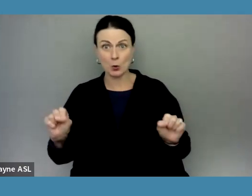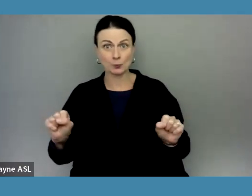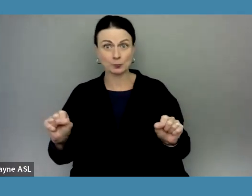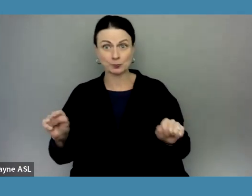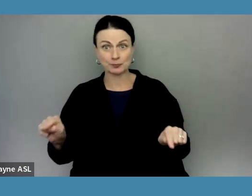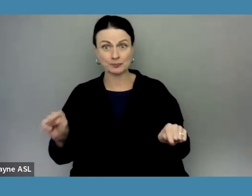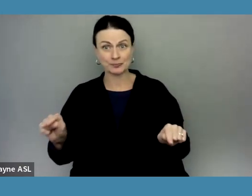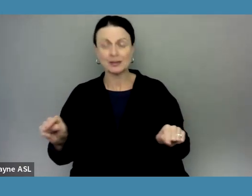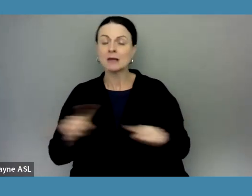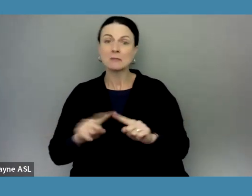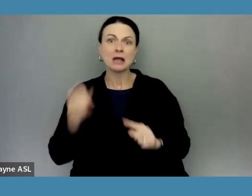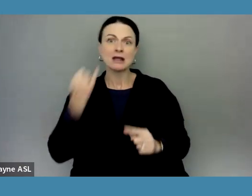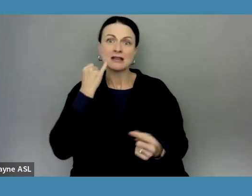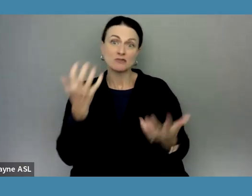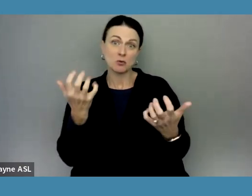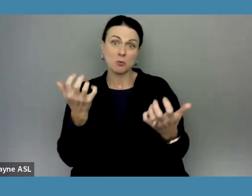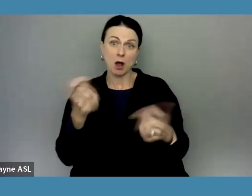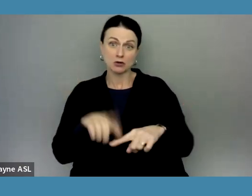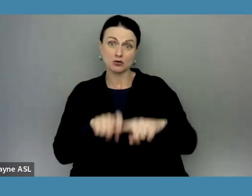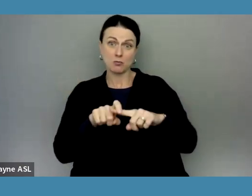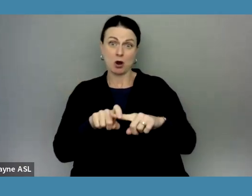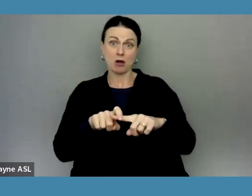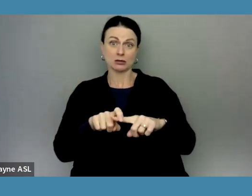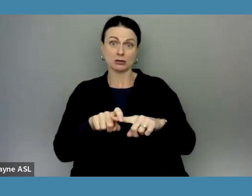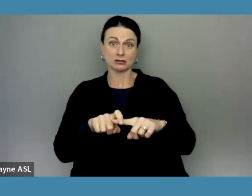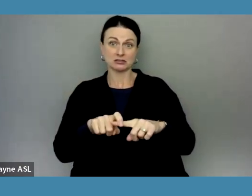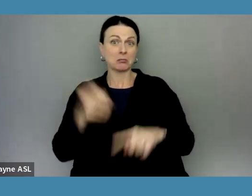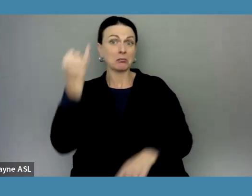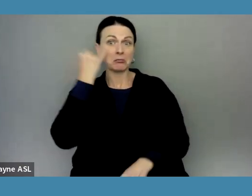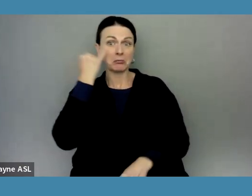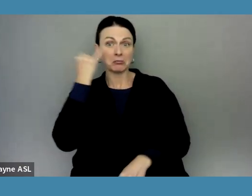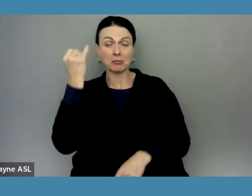but if we wanted to pause just in case some folks have questions.